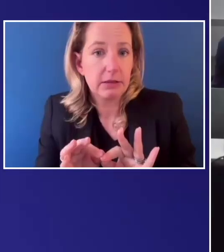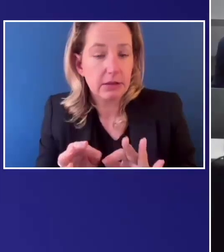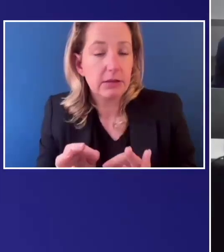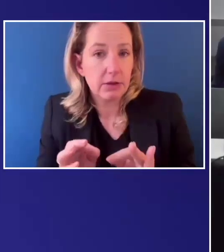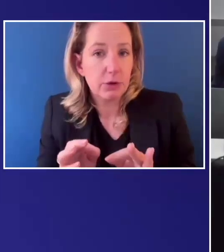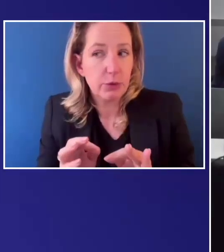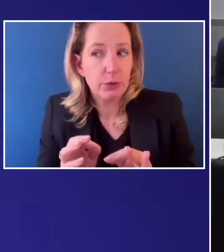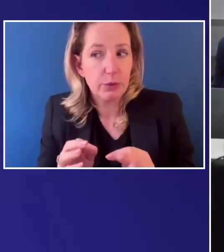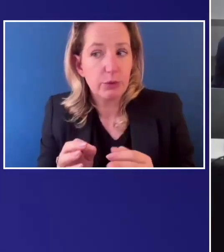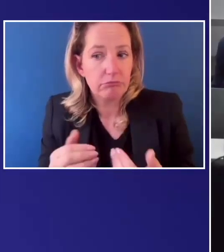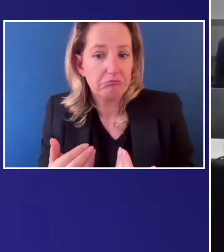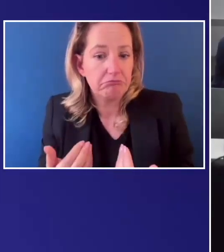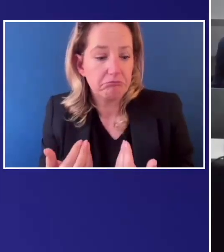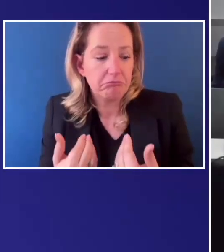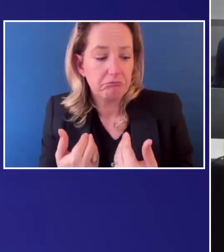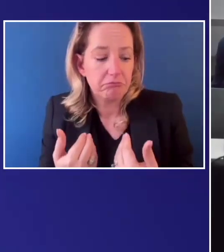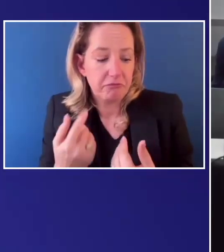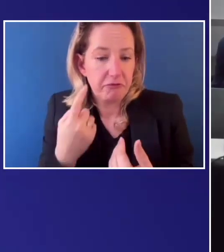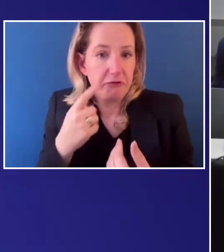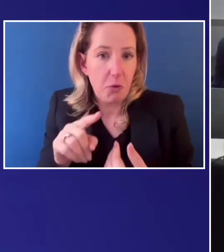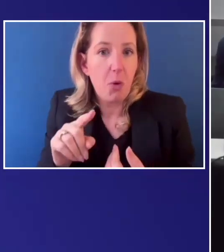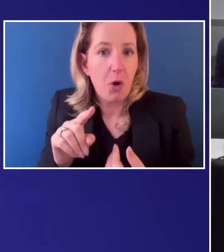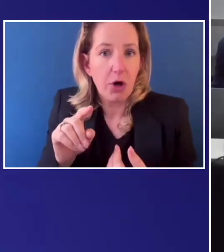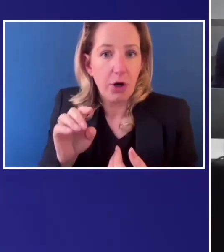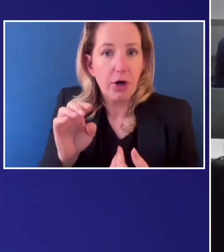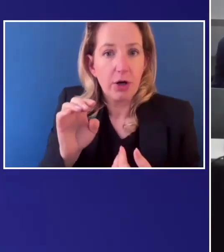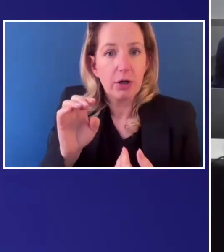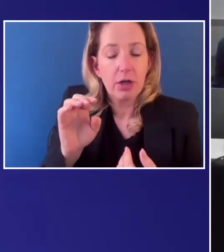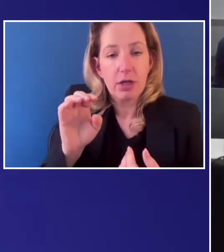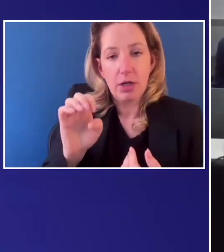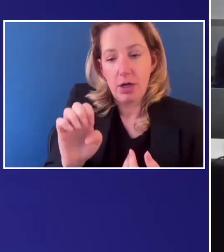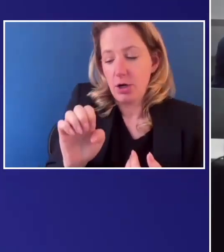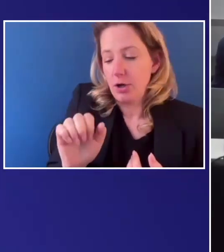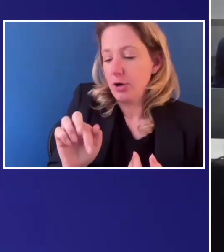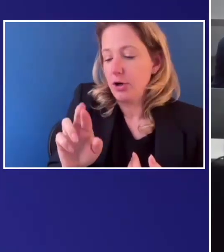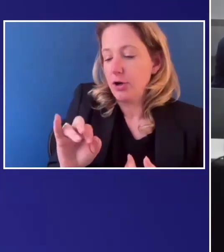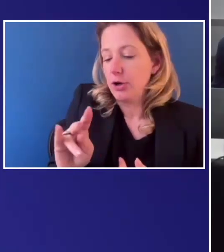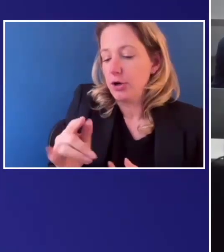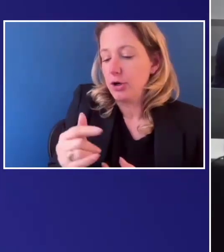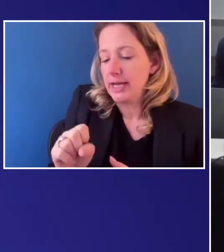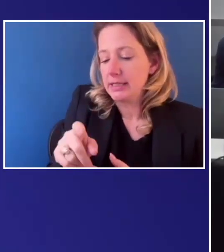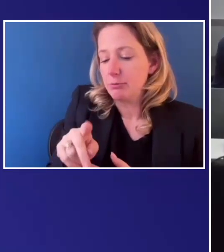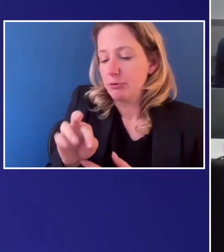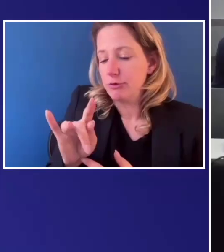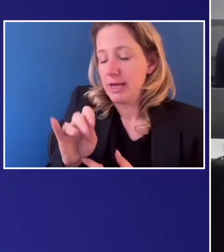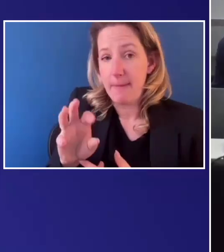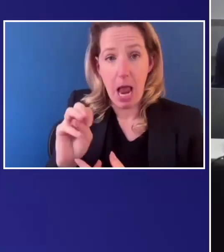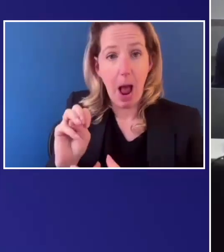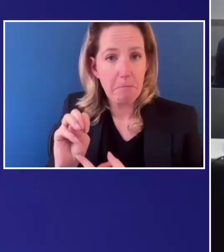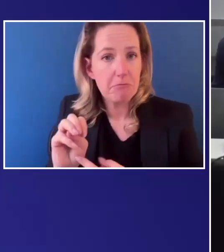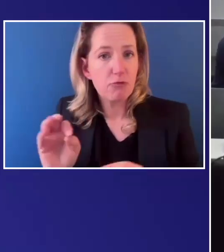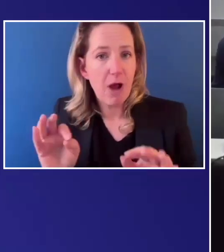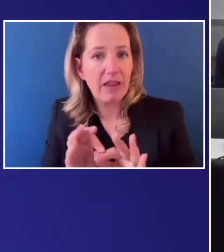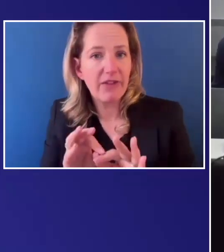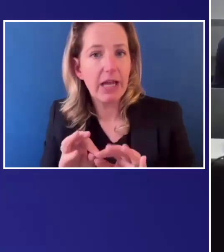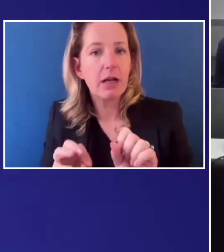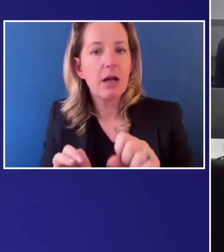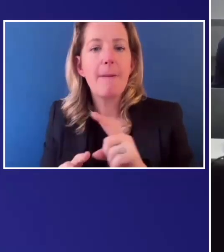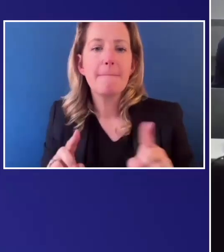But I do -- to your point earlier, Aaron, we just don't feel that it's -- we would not have included it in the